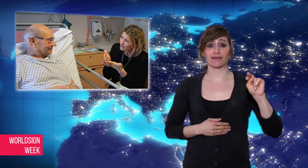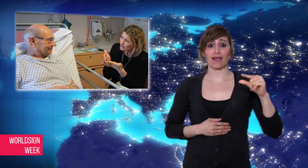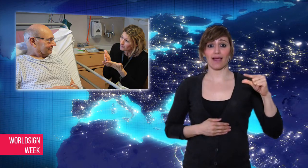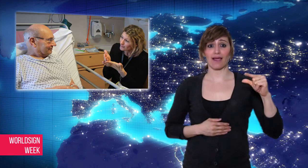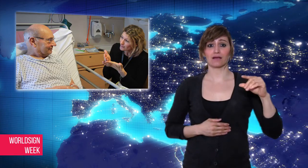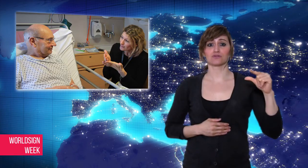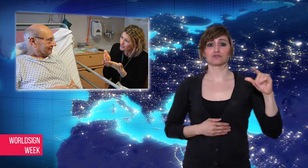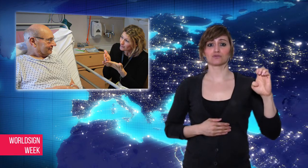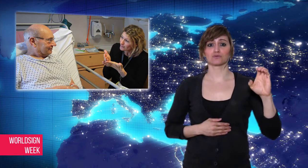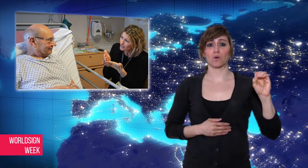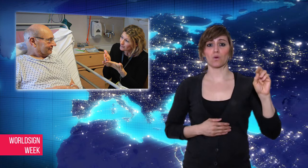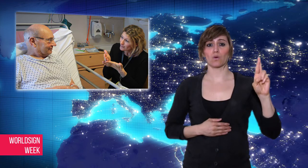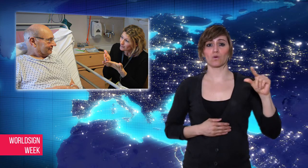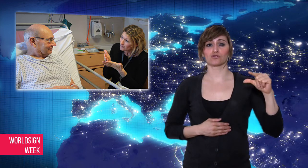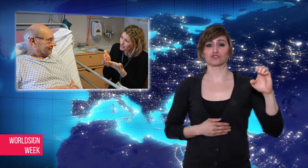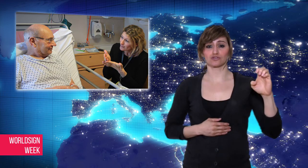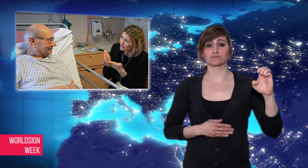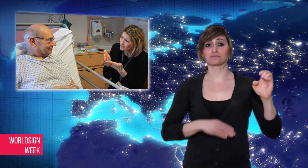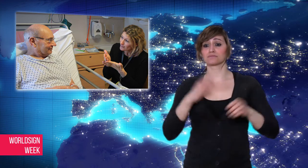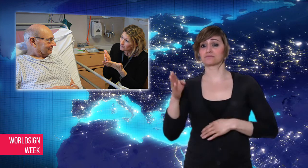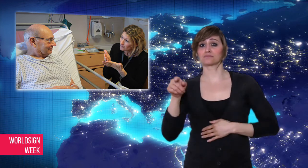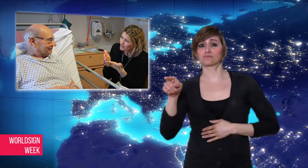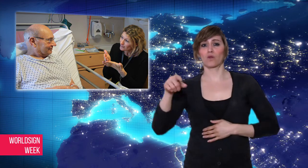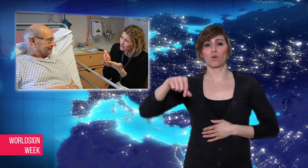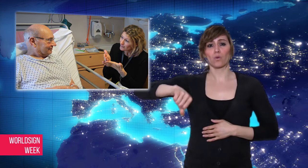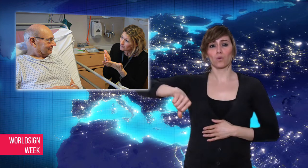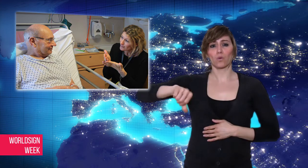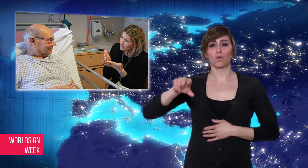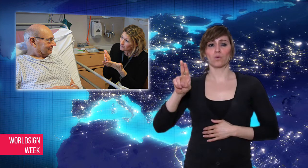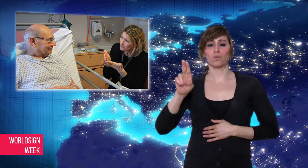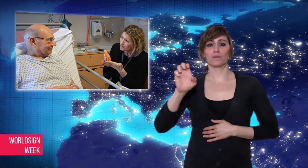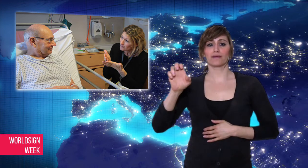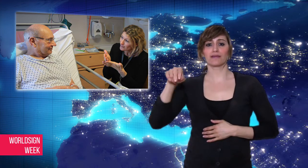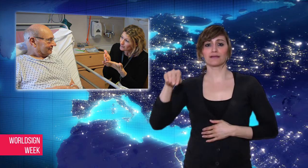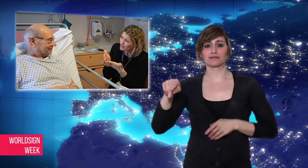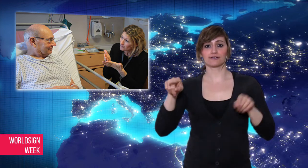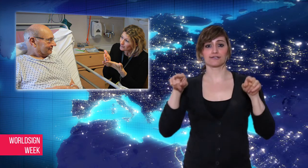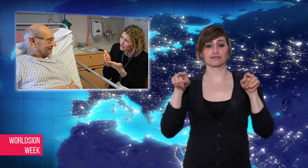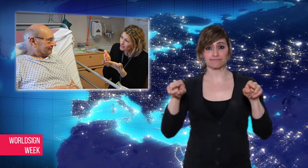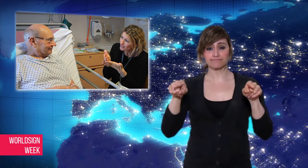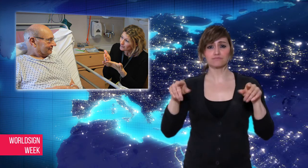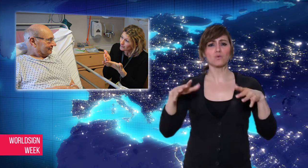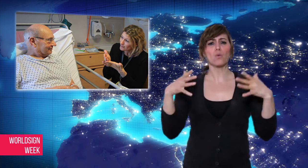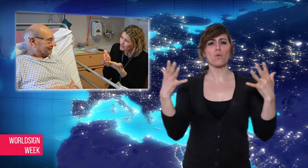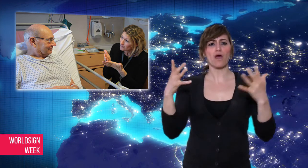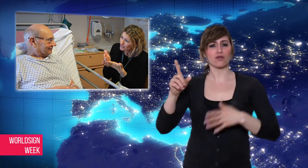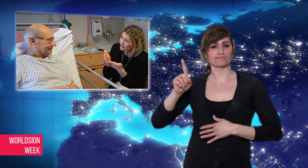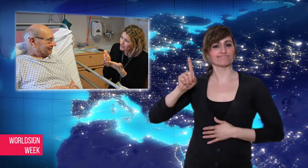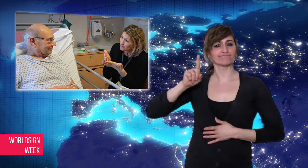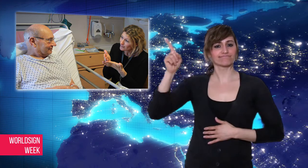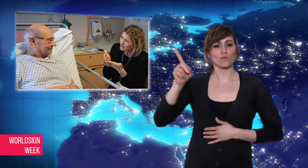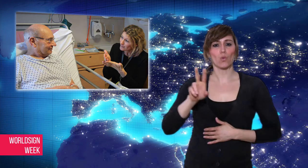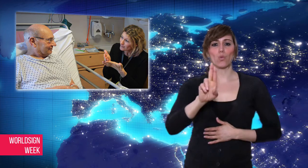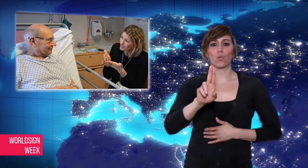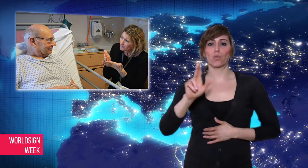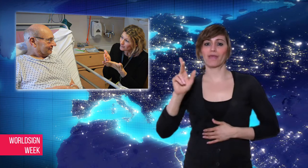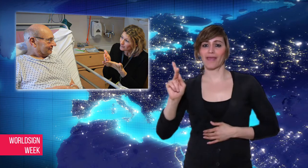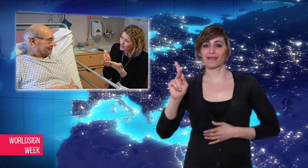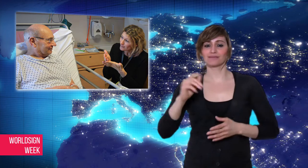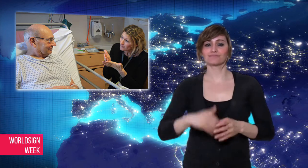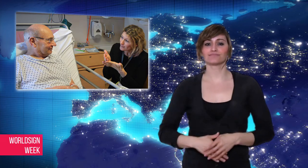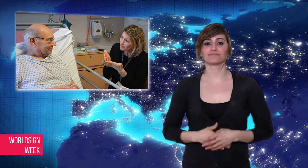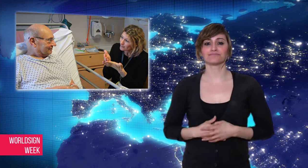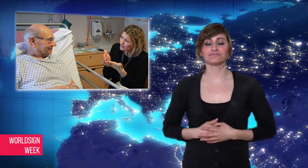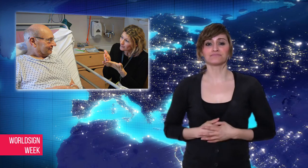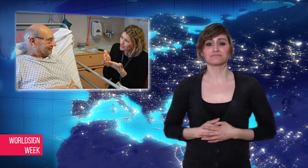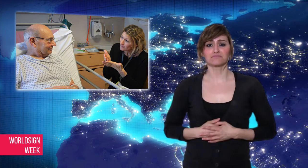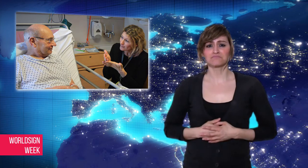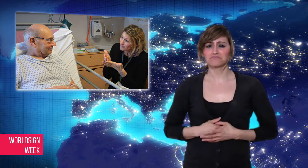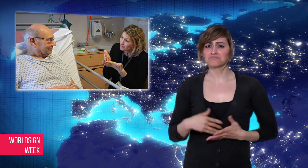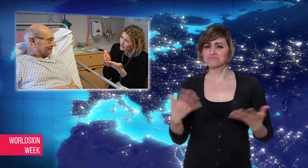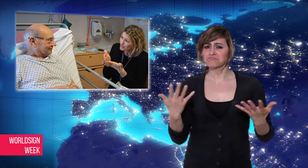several Deaf people complained of bad